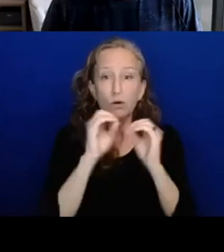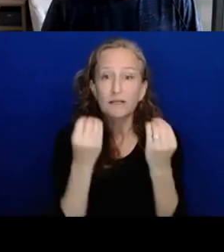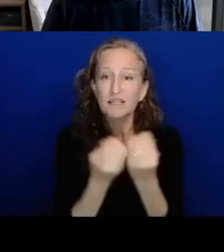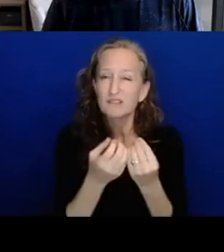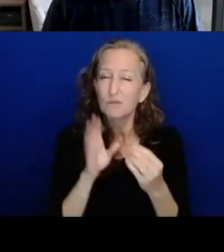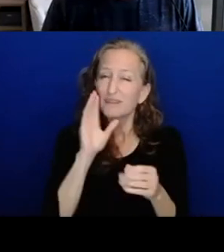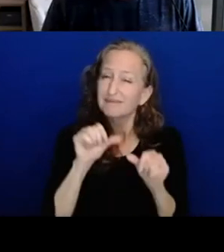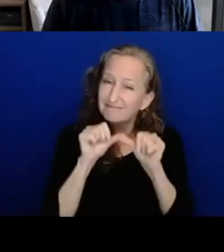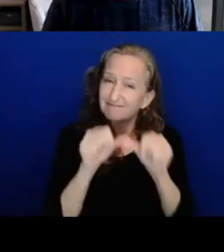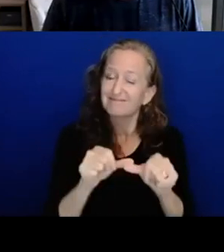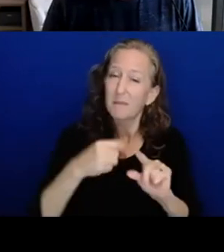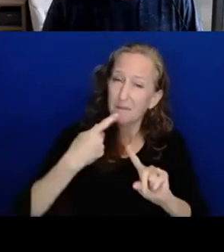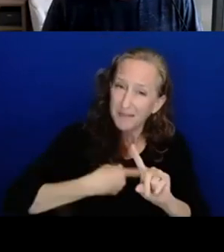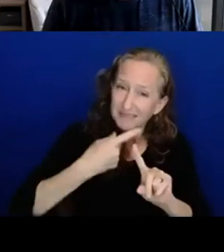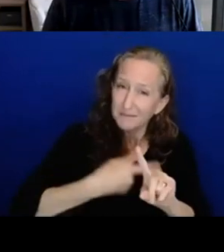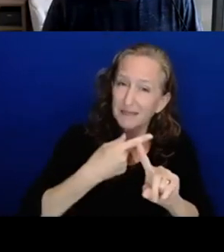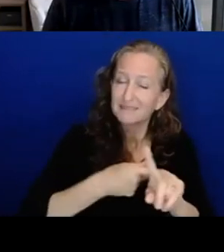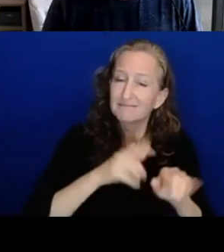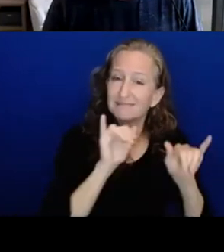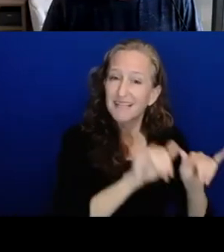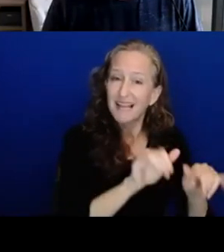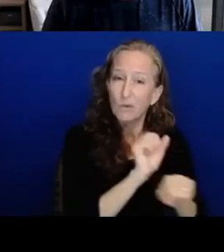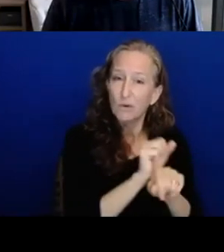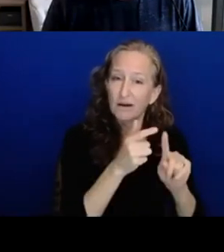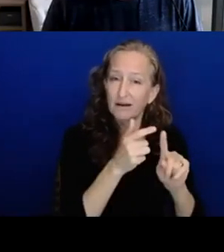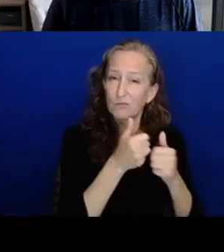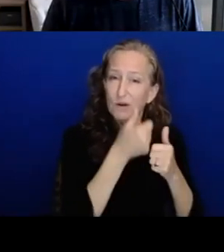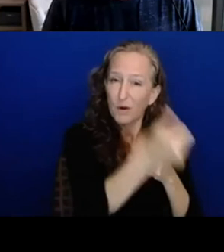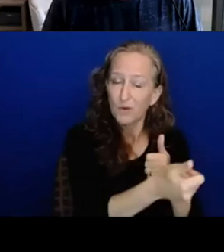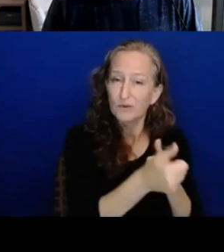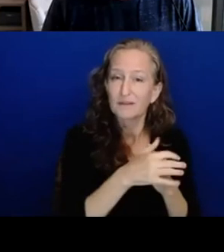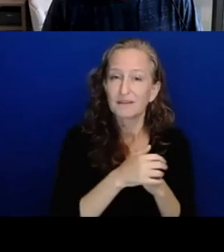to potentially shift back. But in some ways, I hope we never do shift completely back.